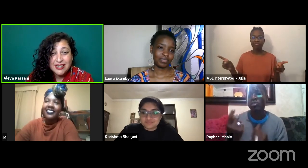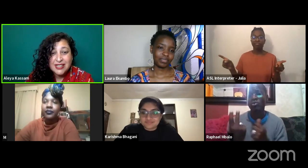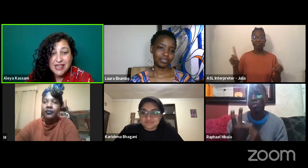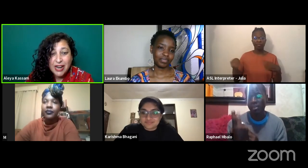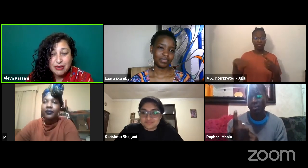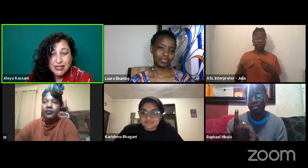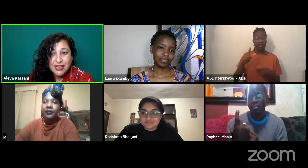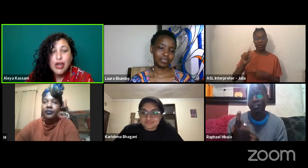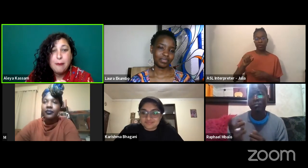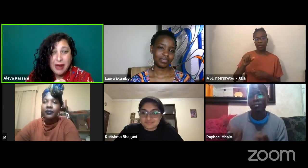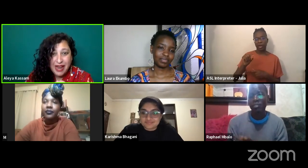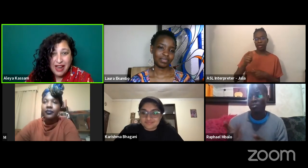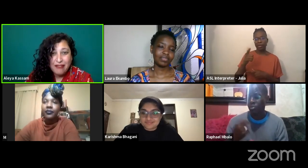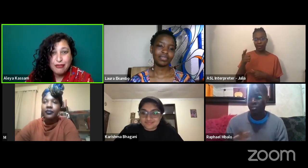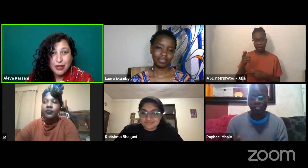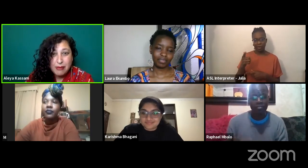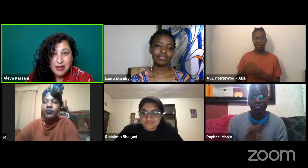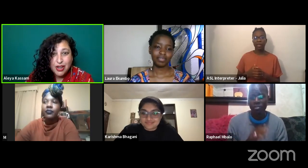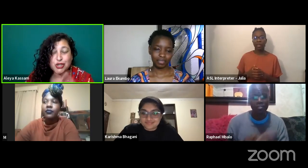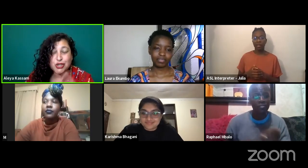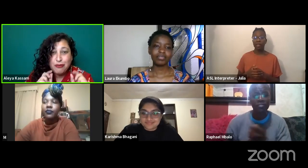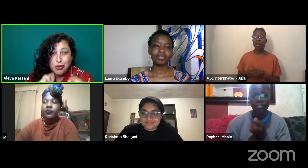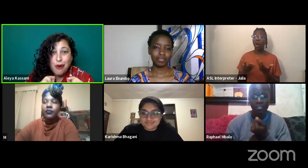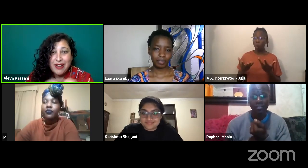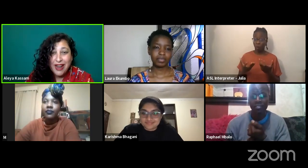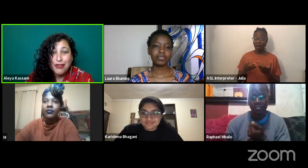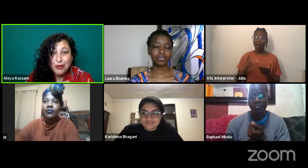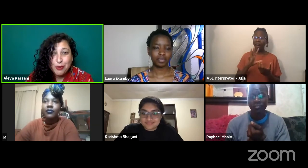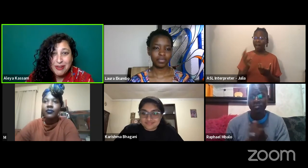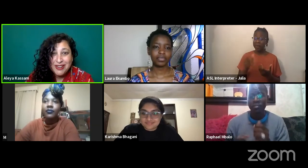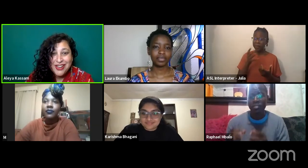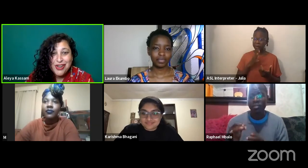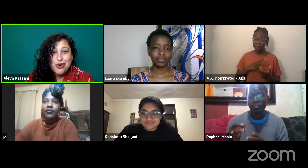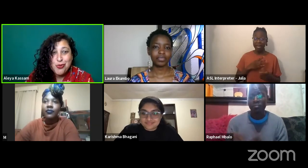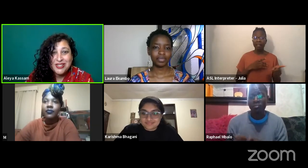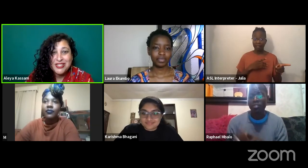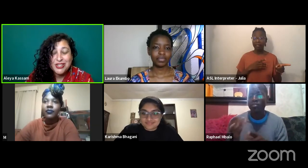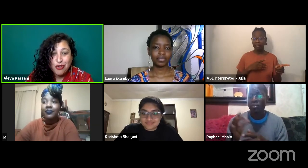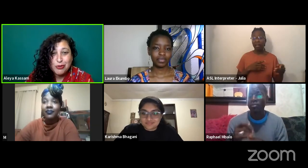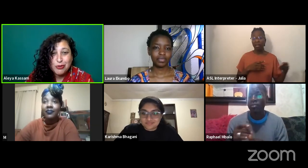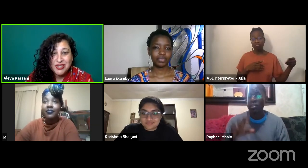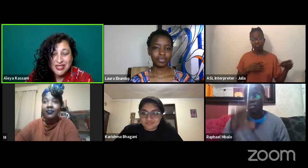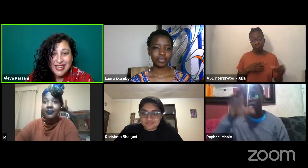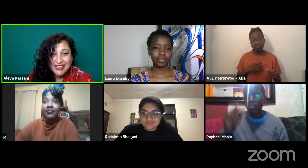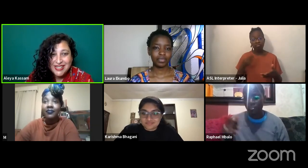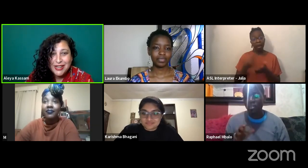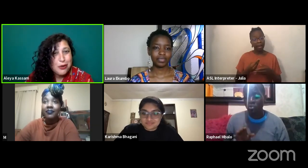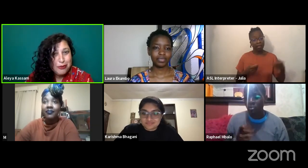and its entirety by African women. So if you are an African woman who wants to contribute to this legacy,